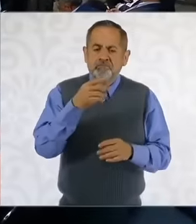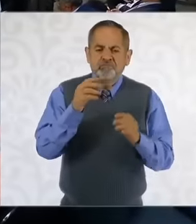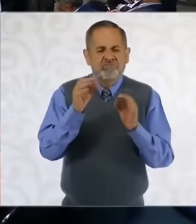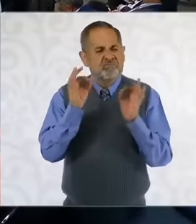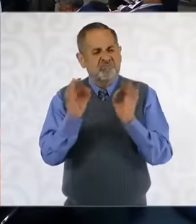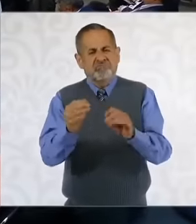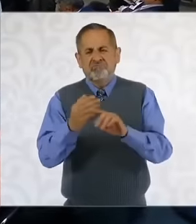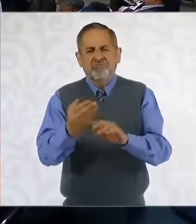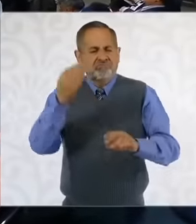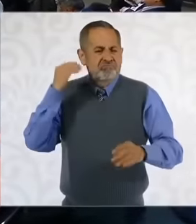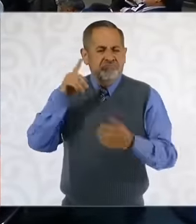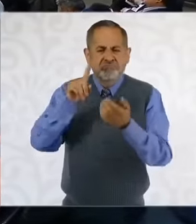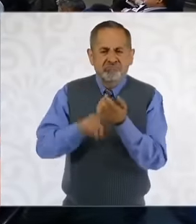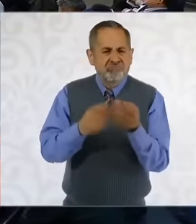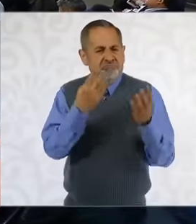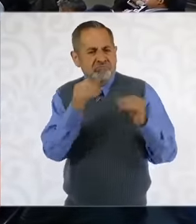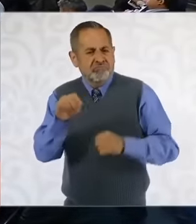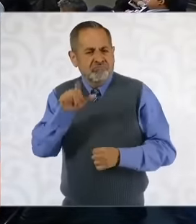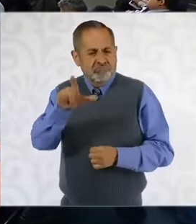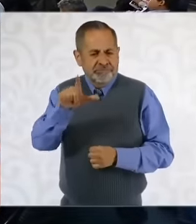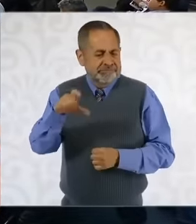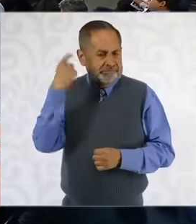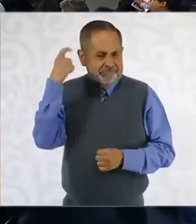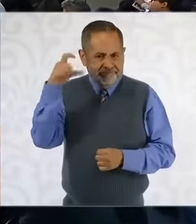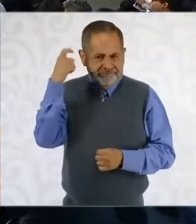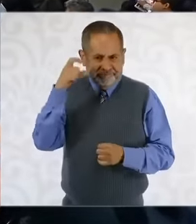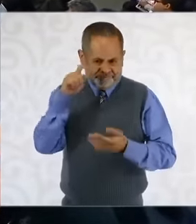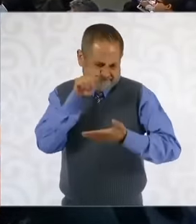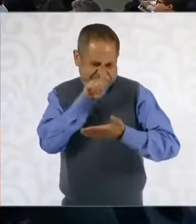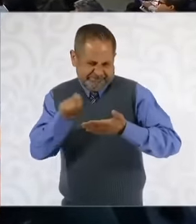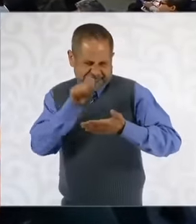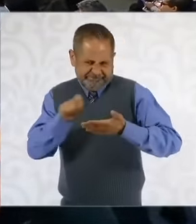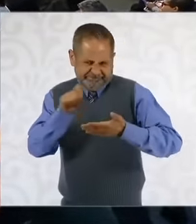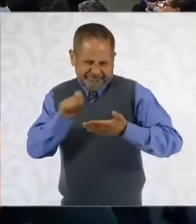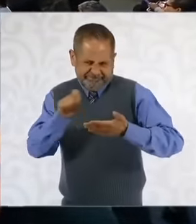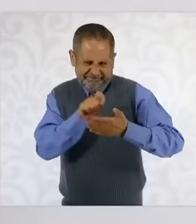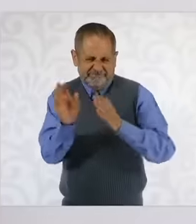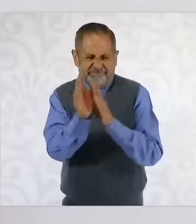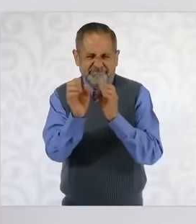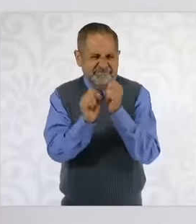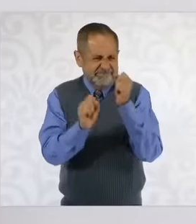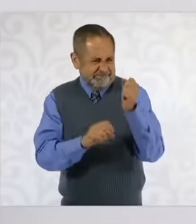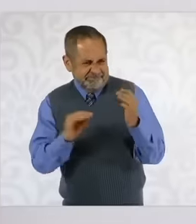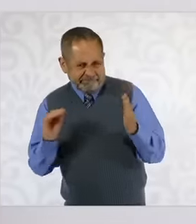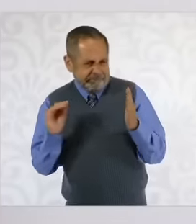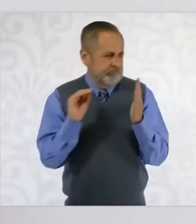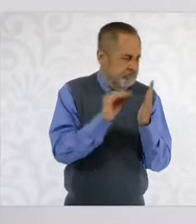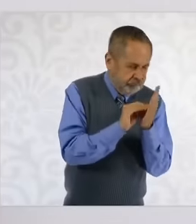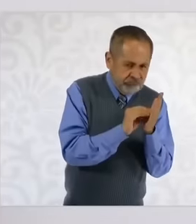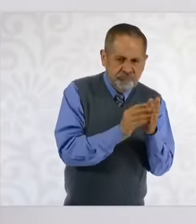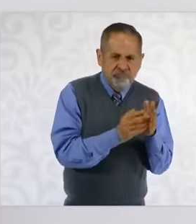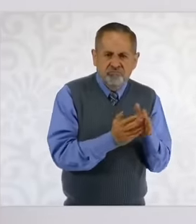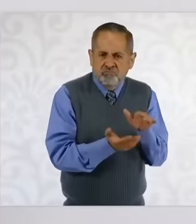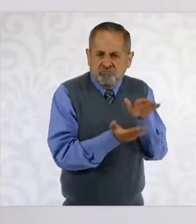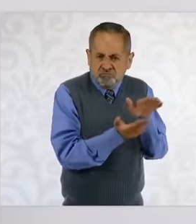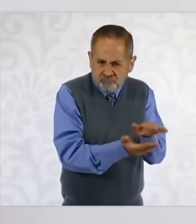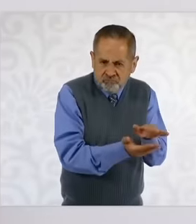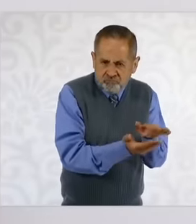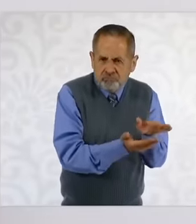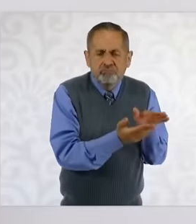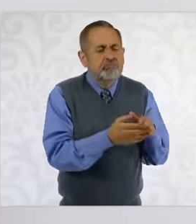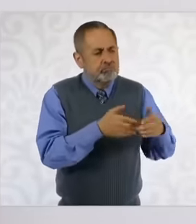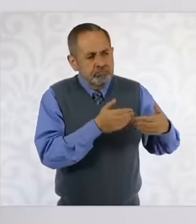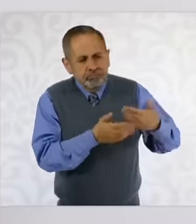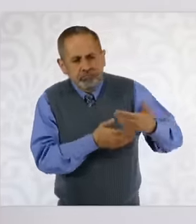of Querétaro of 1917 and in this regard it left us the instrument and the procedure to carry